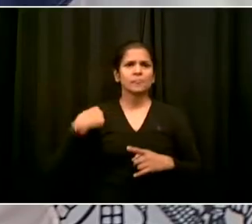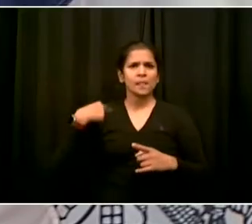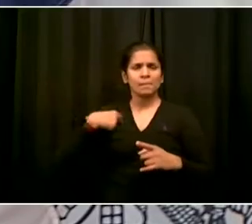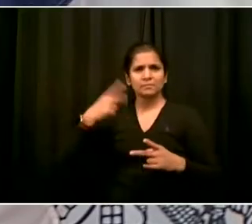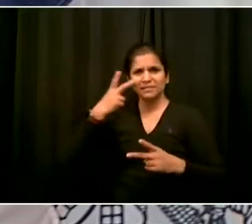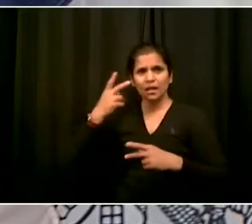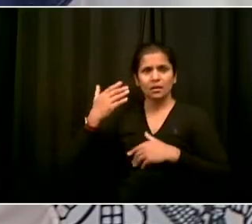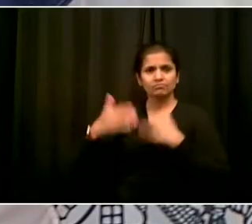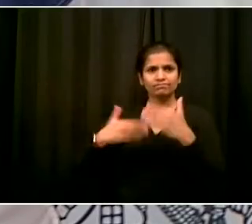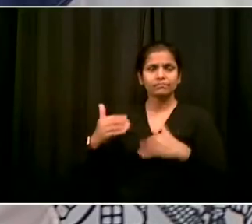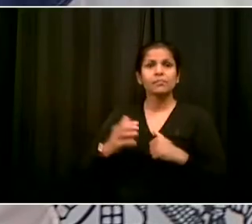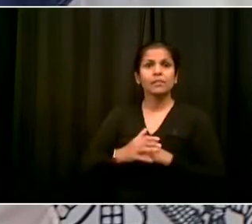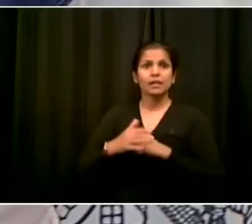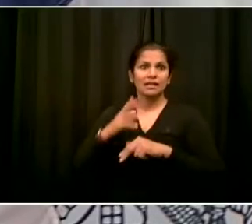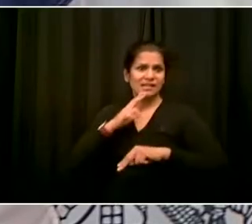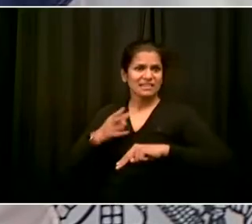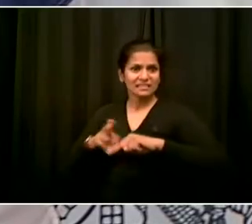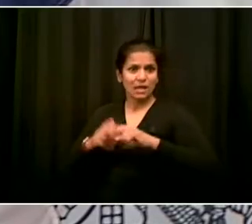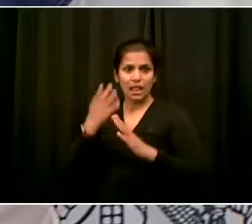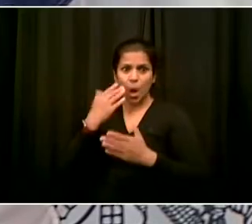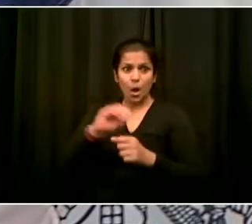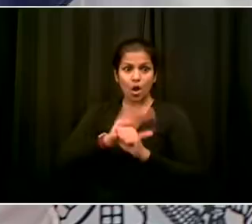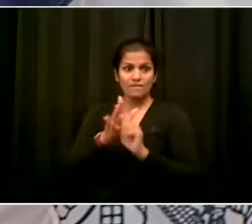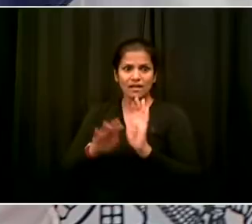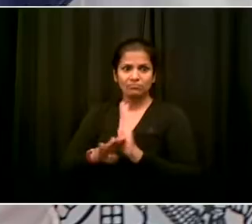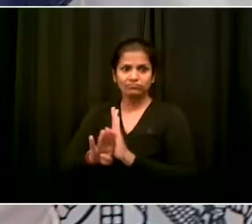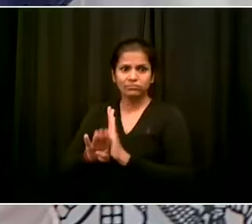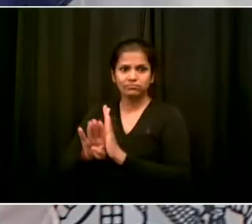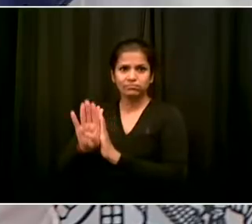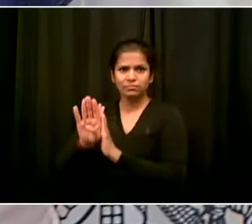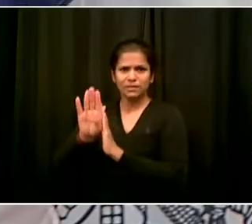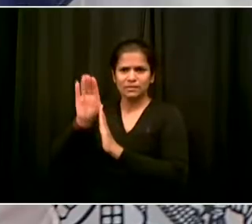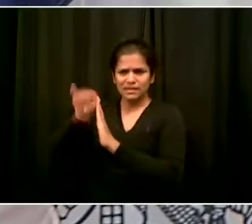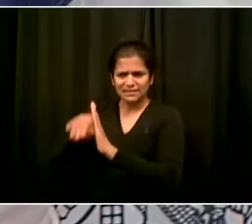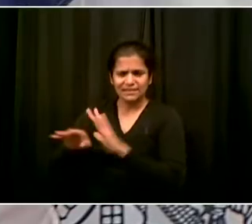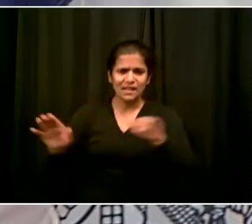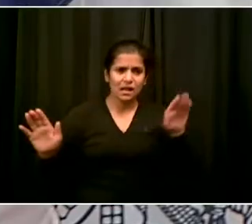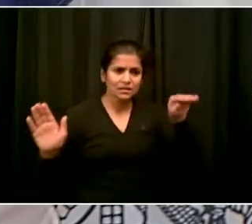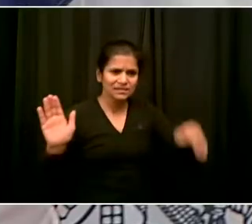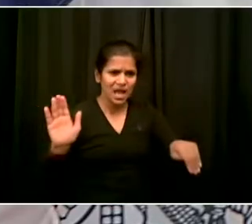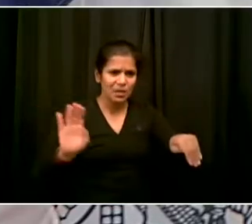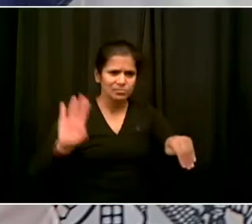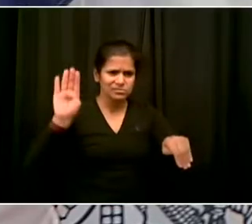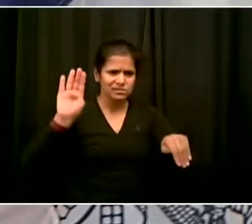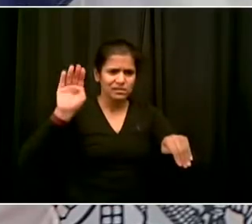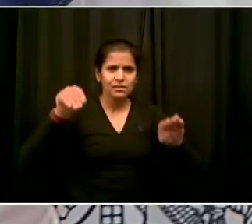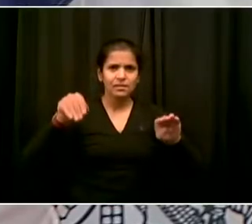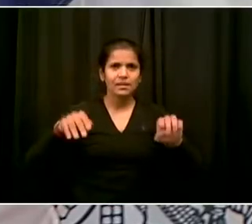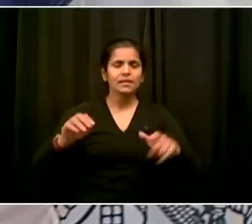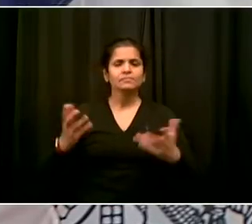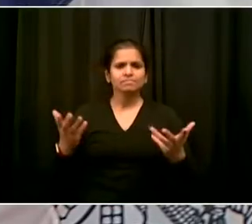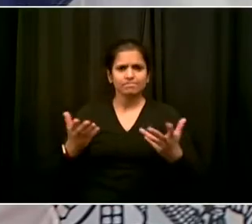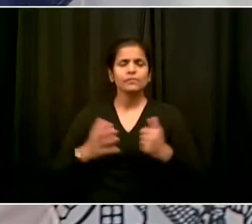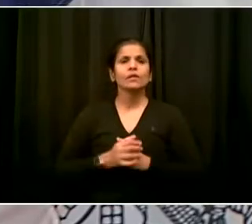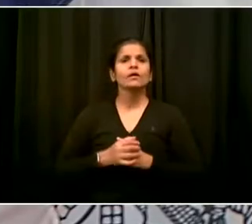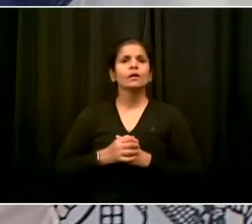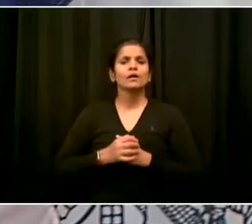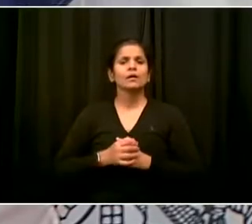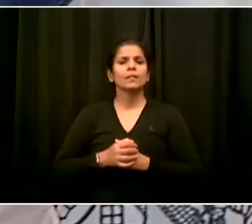WRONG DIRECTION OR HAVING ALREADY, IN THE CASE OF DAILY